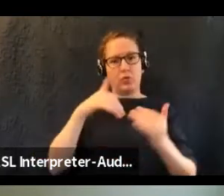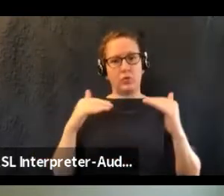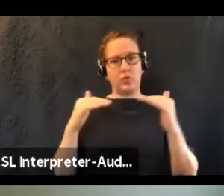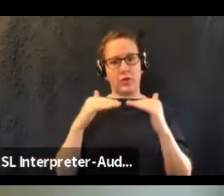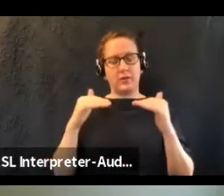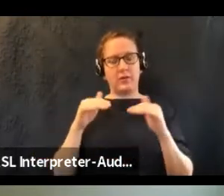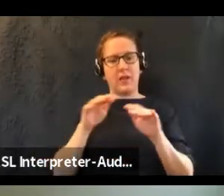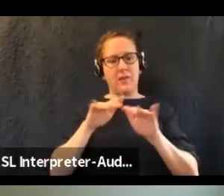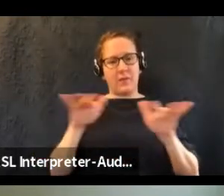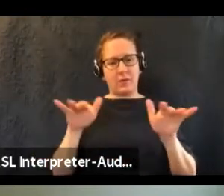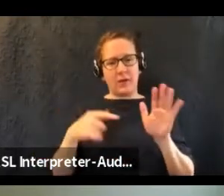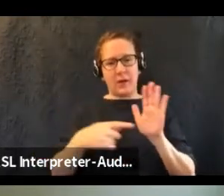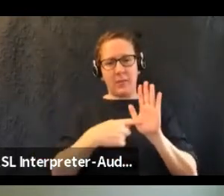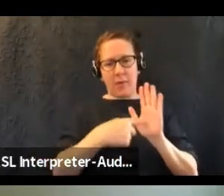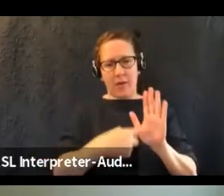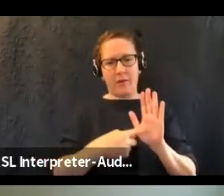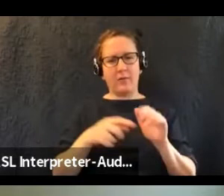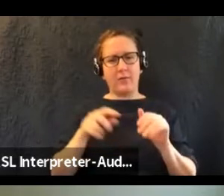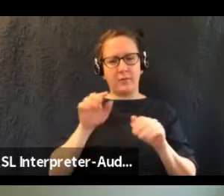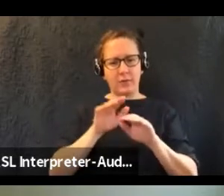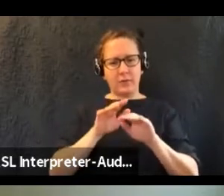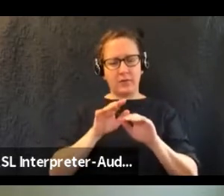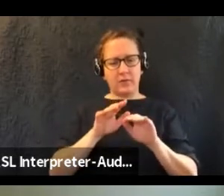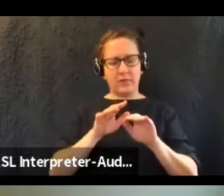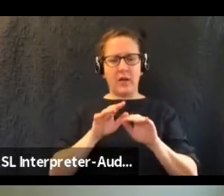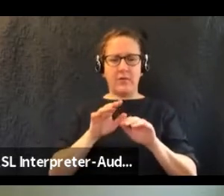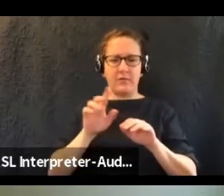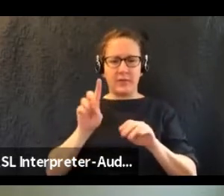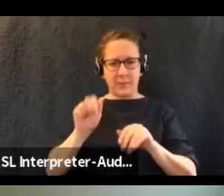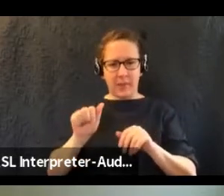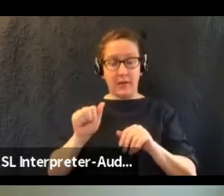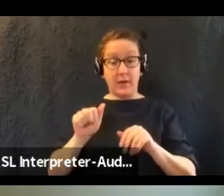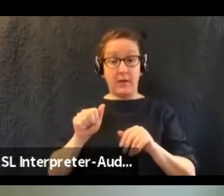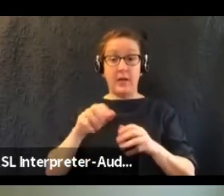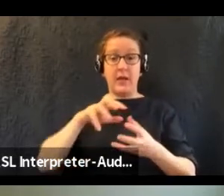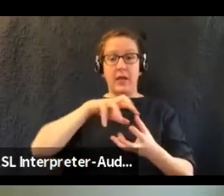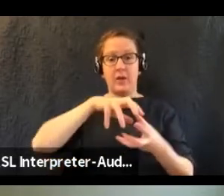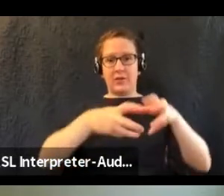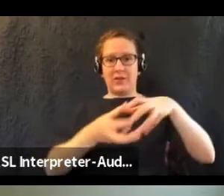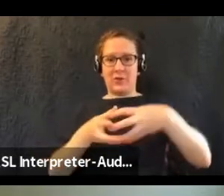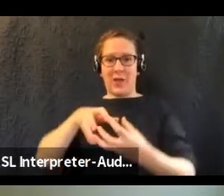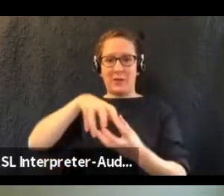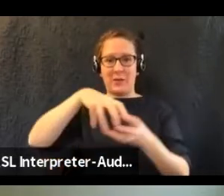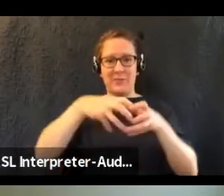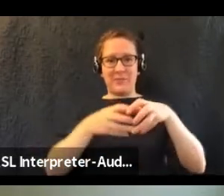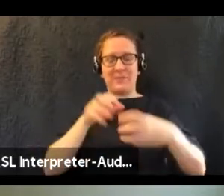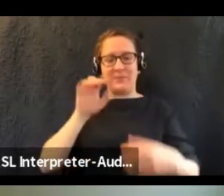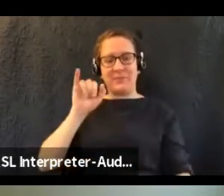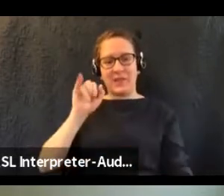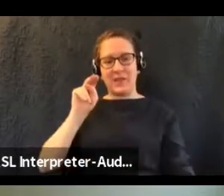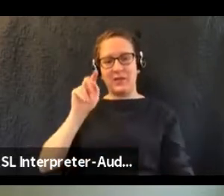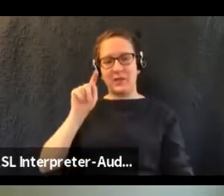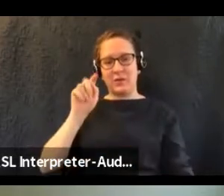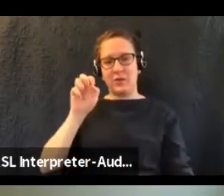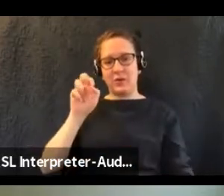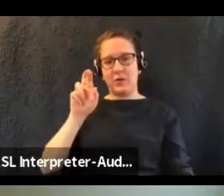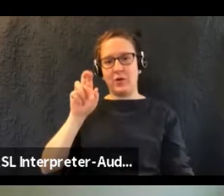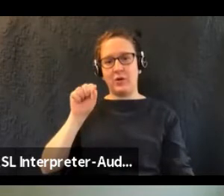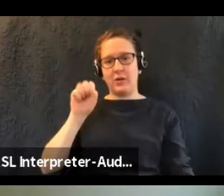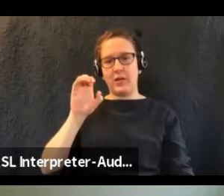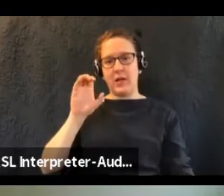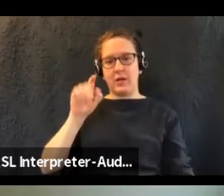disability is intersectionality, so when we think about disability, students with disabilities